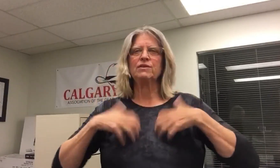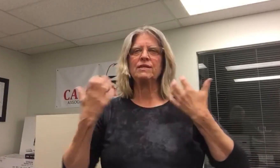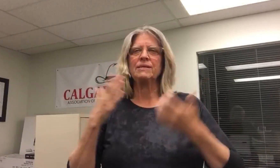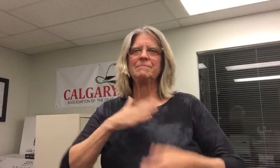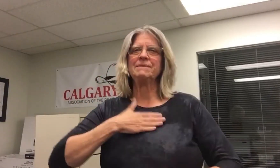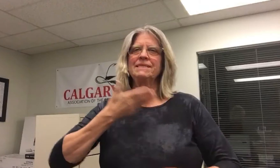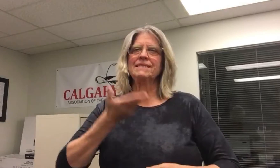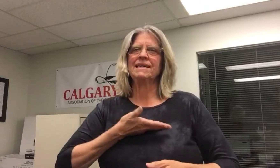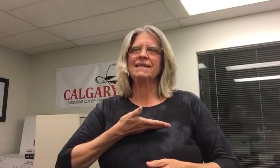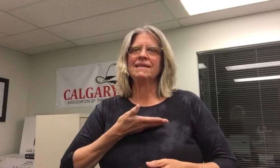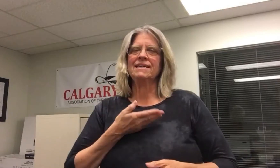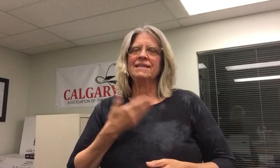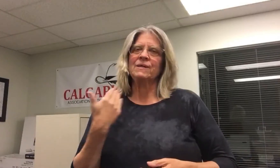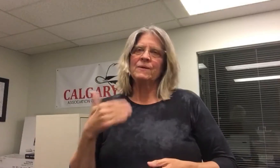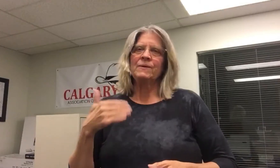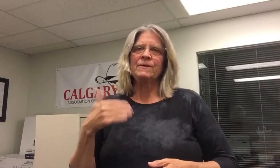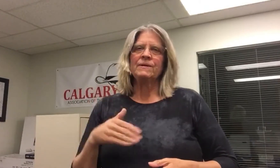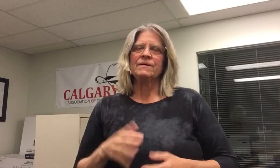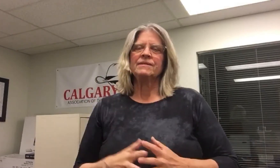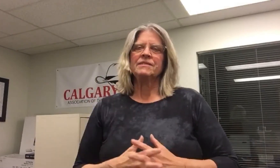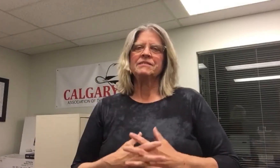We are sad, angry and upset.